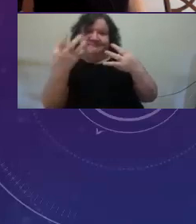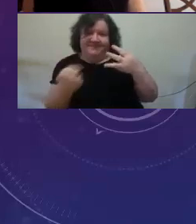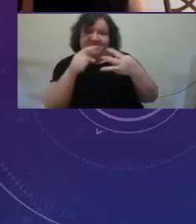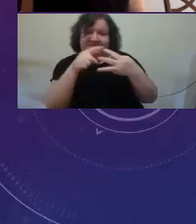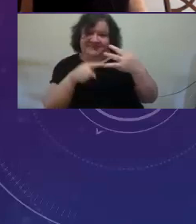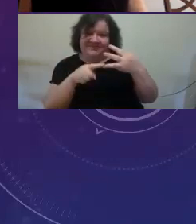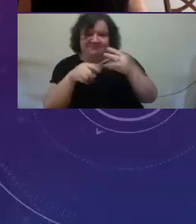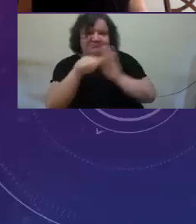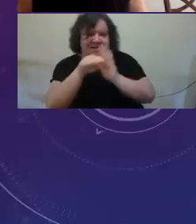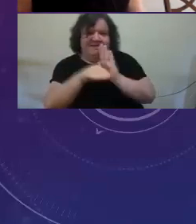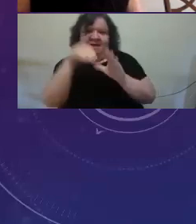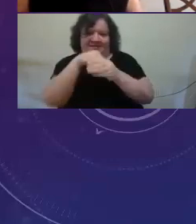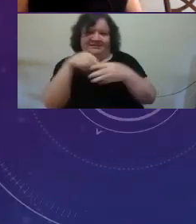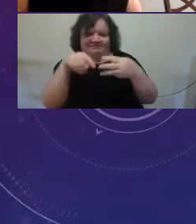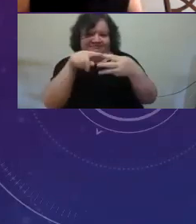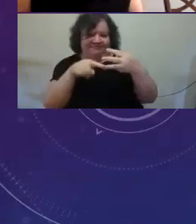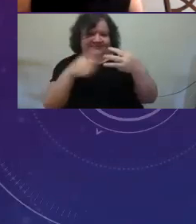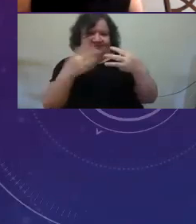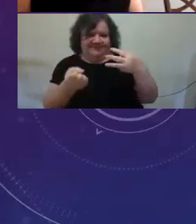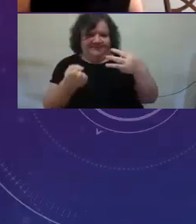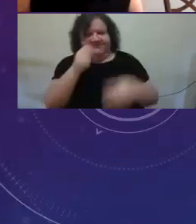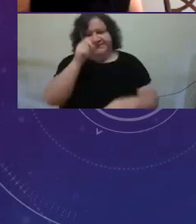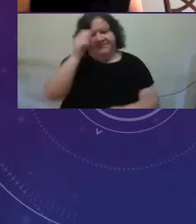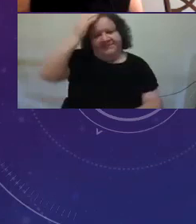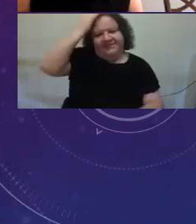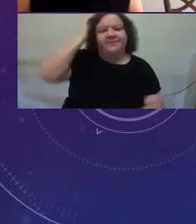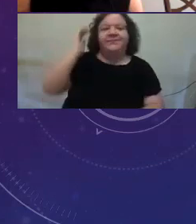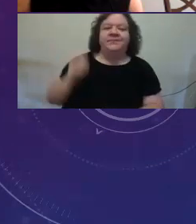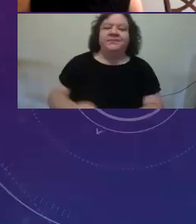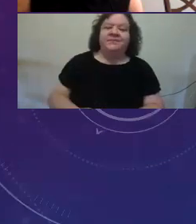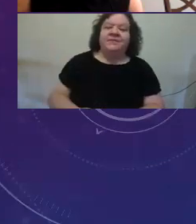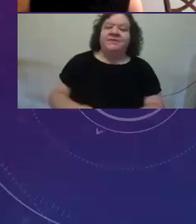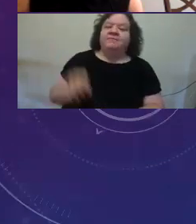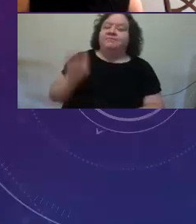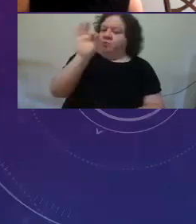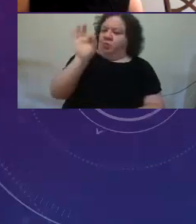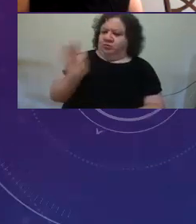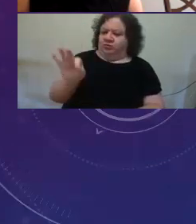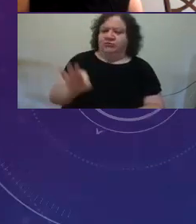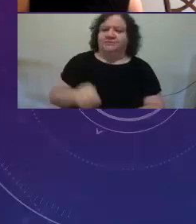is Alice speaking which social media platform is the deafblind community more